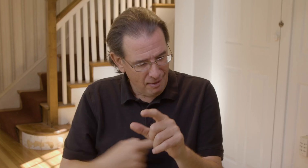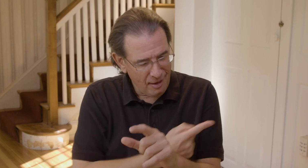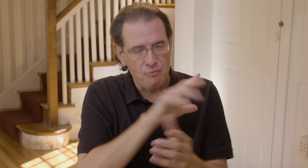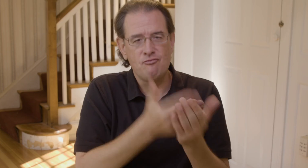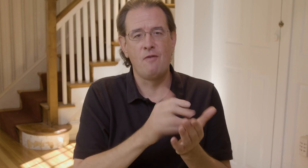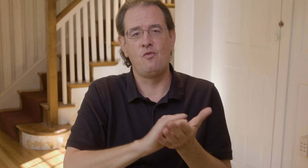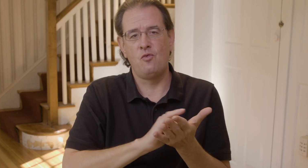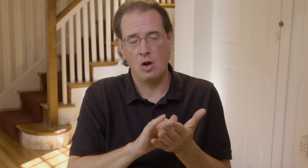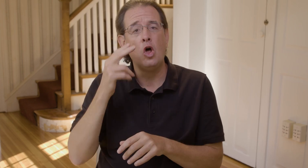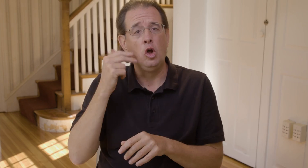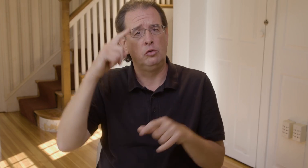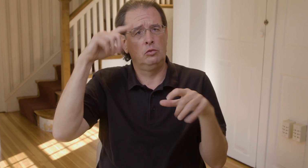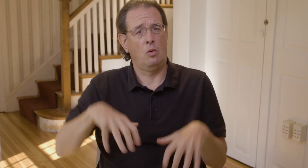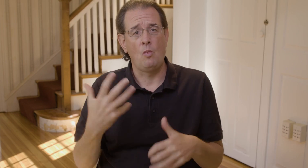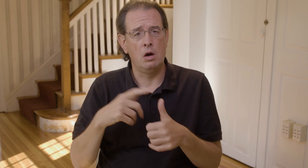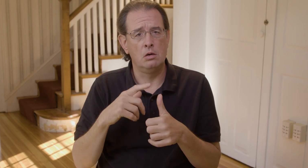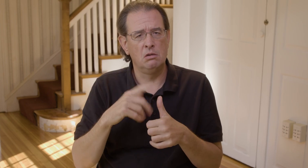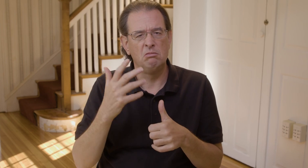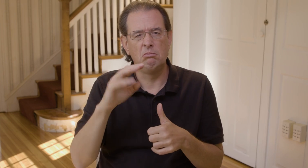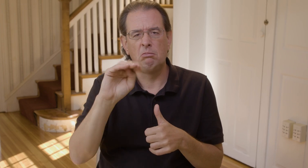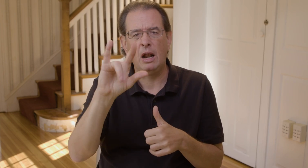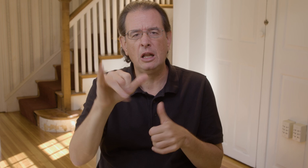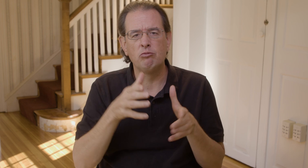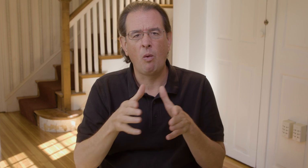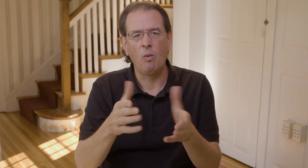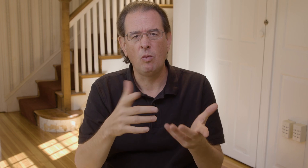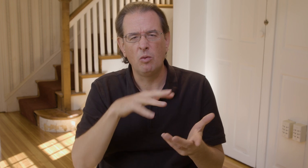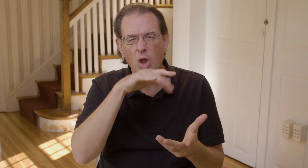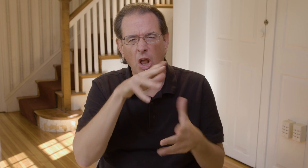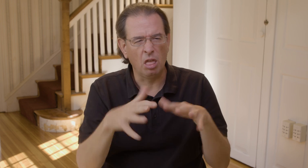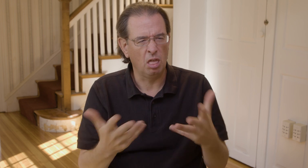They arrived first to New York. Clerc was shocked to see the muddy roads.